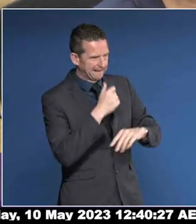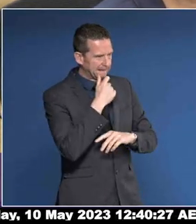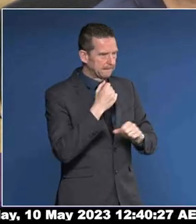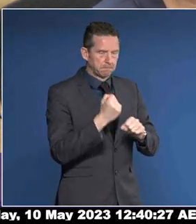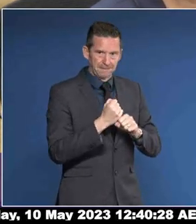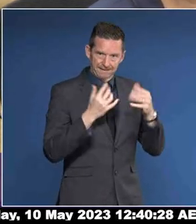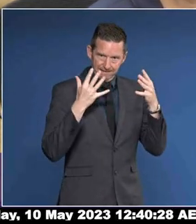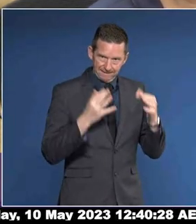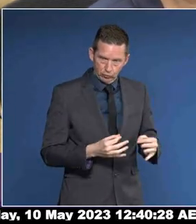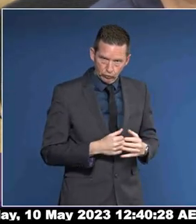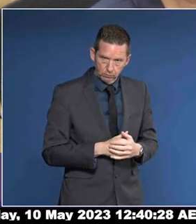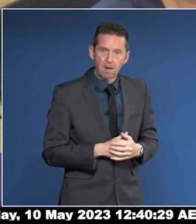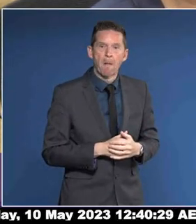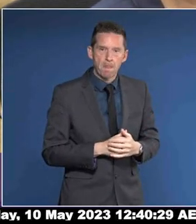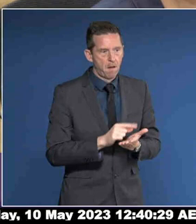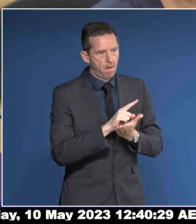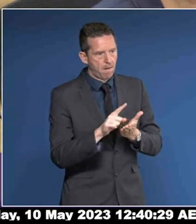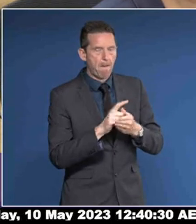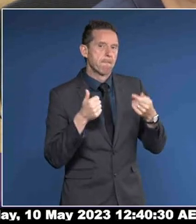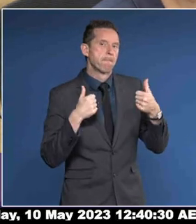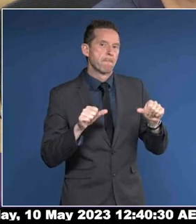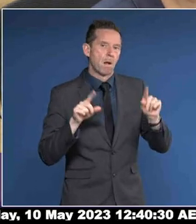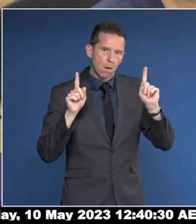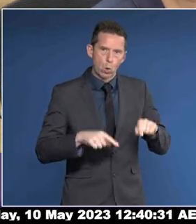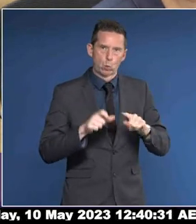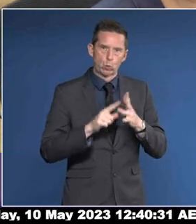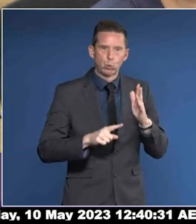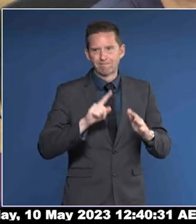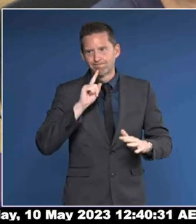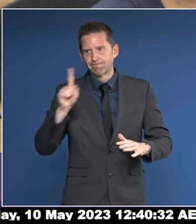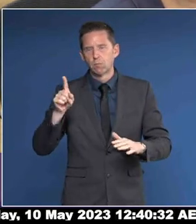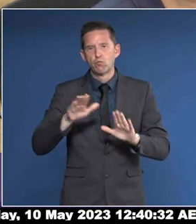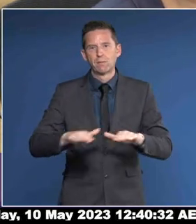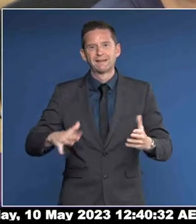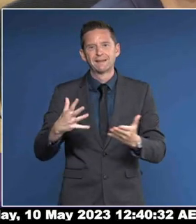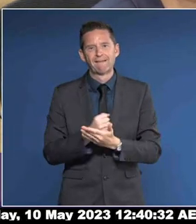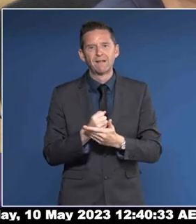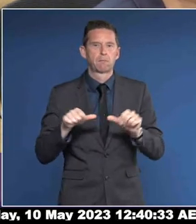It results in action then being taken with Child Safety for the removal of the children,